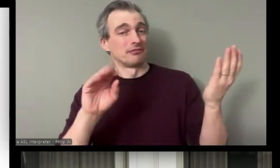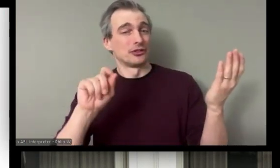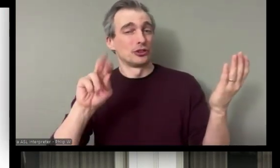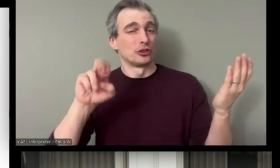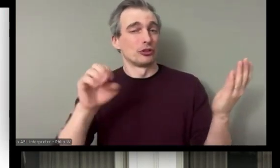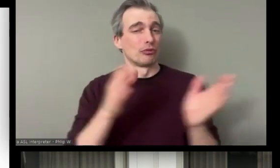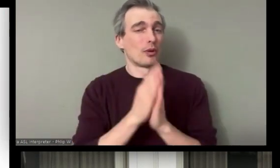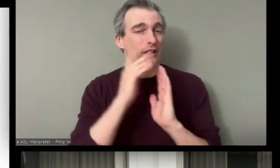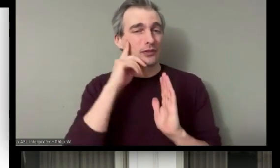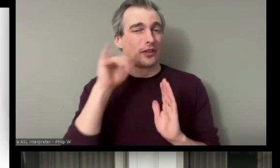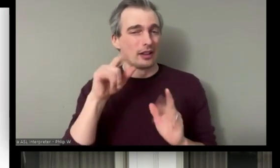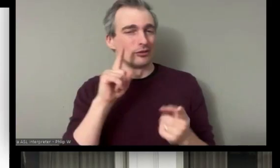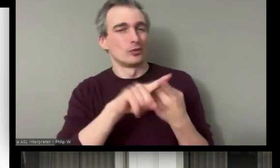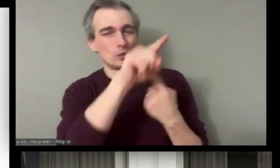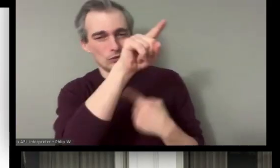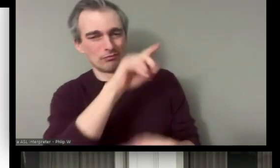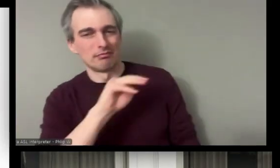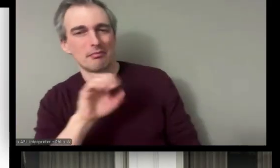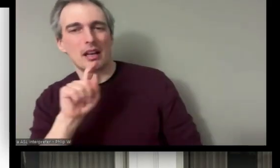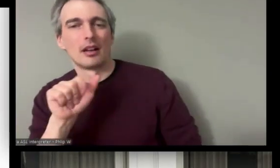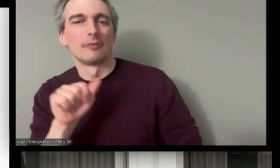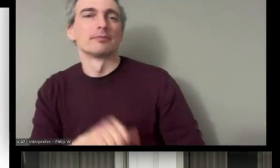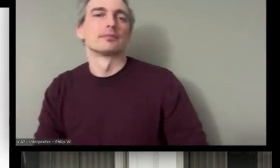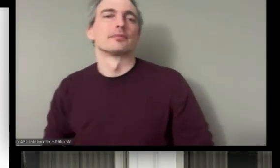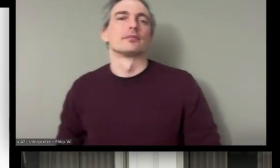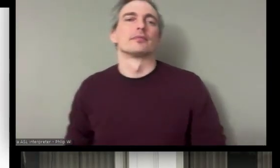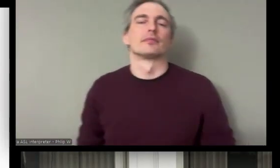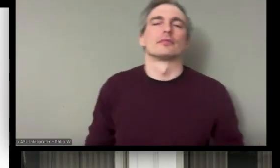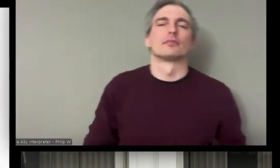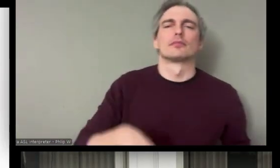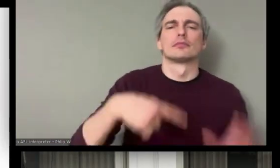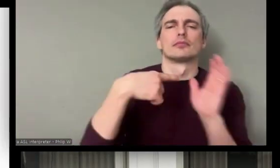I just showed a couple quick screenshots that they do talk about in the... I